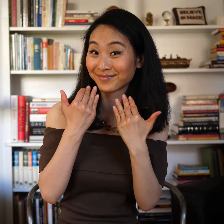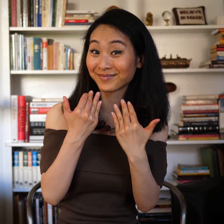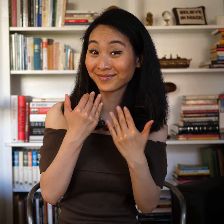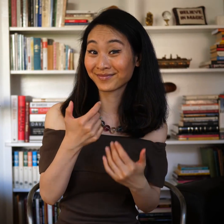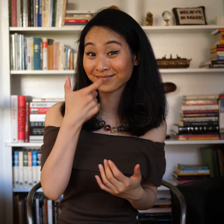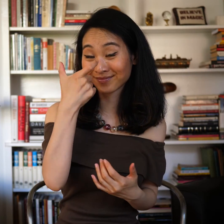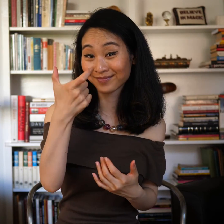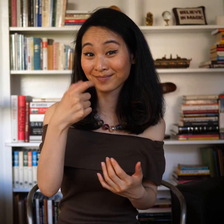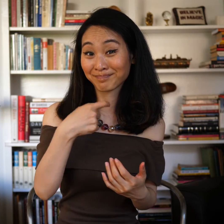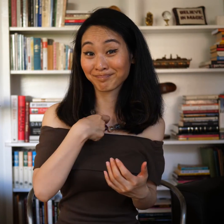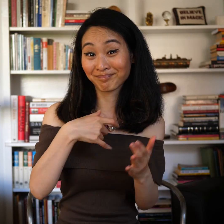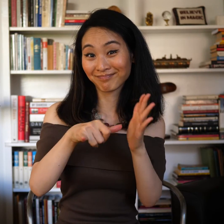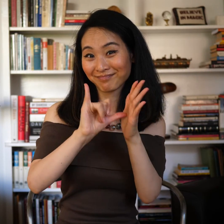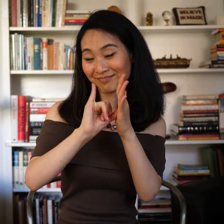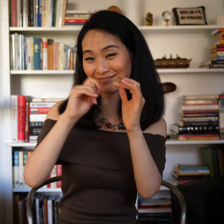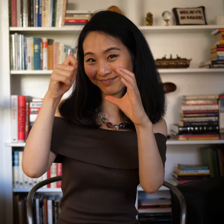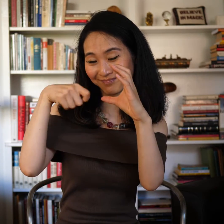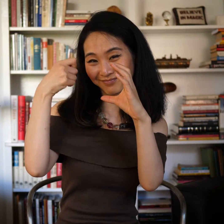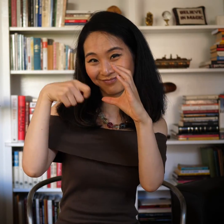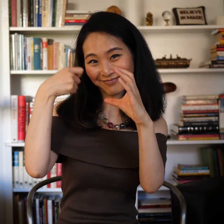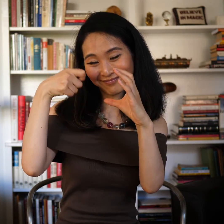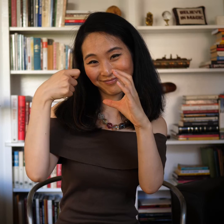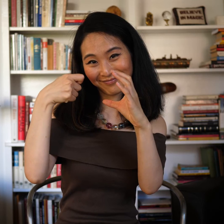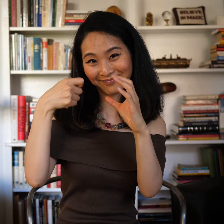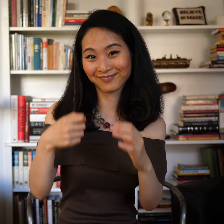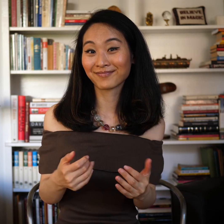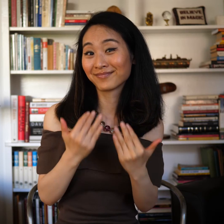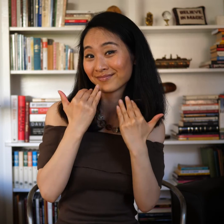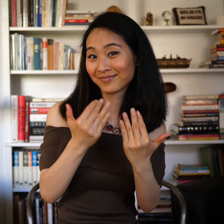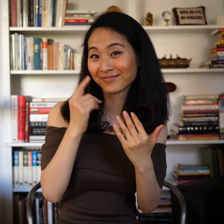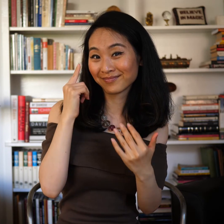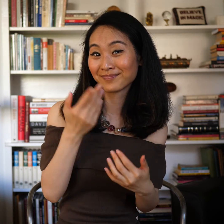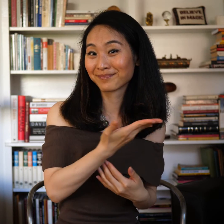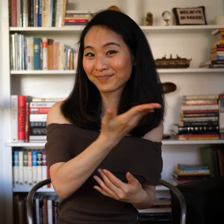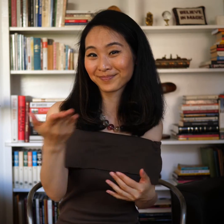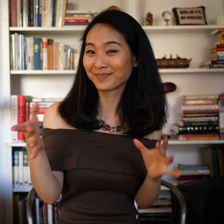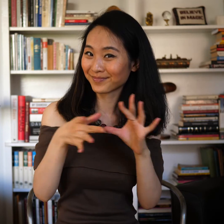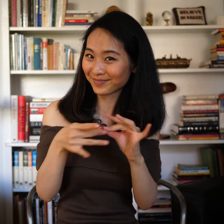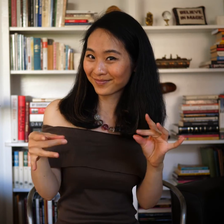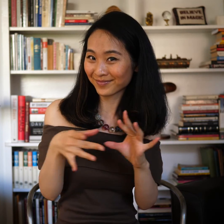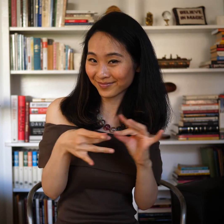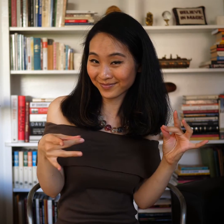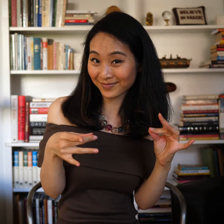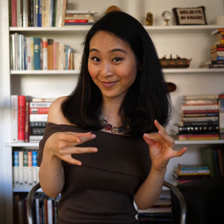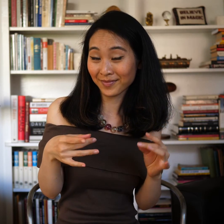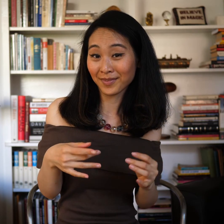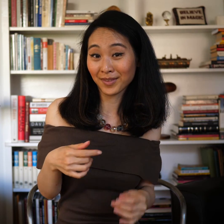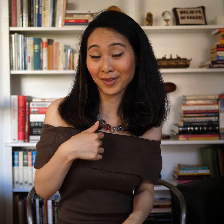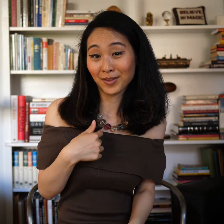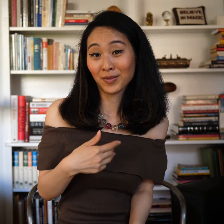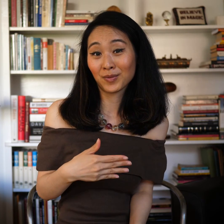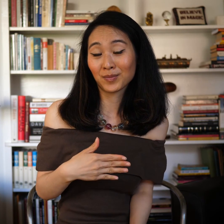Thank you so much for watching my video! Thank you for your comments.